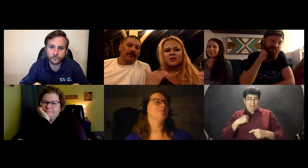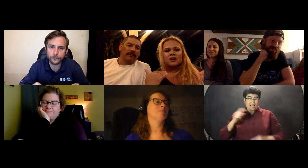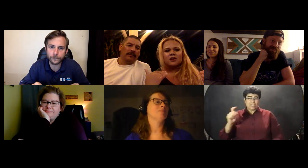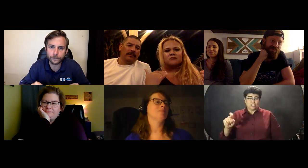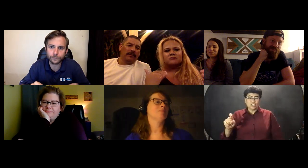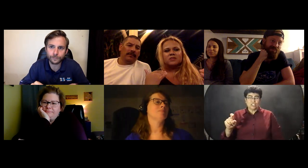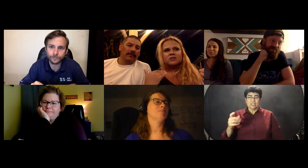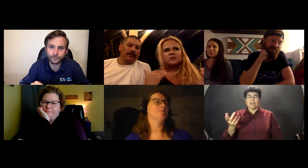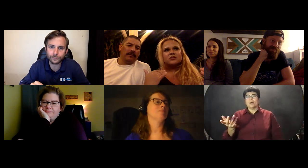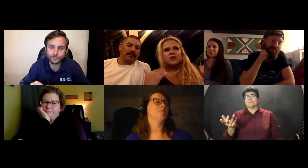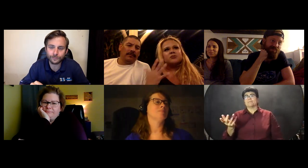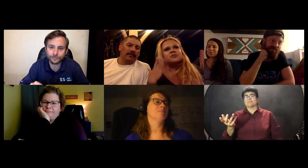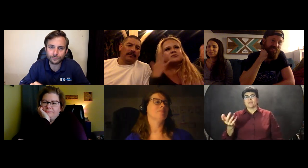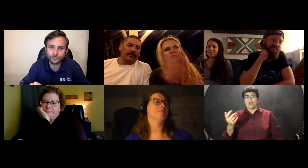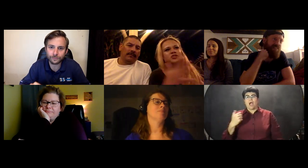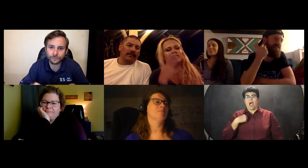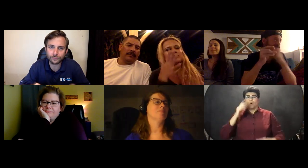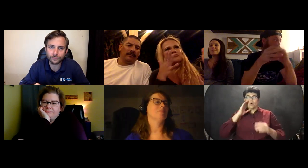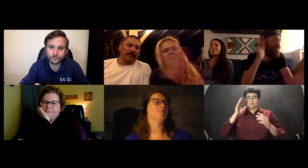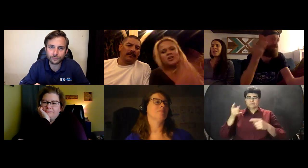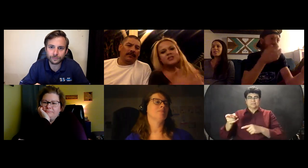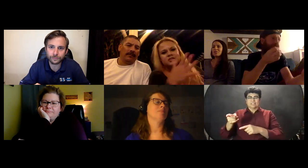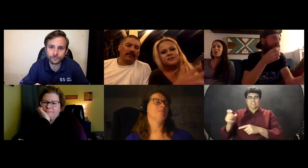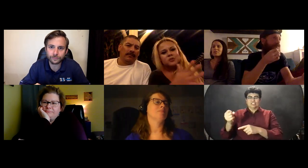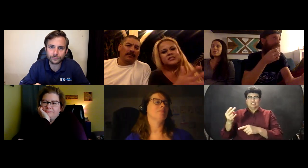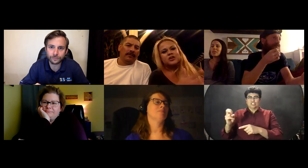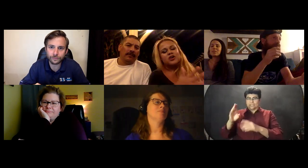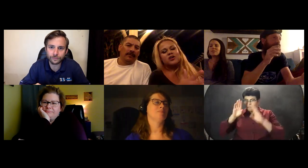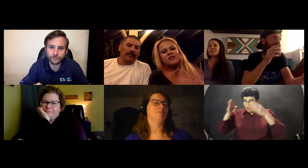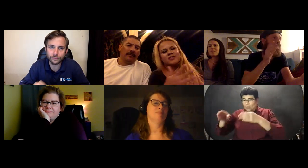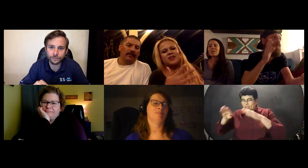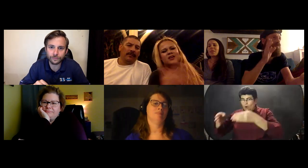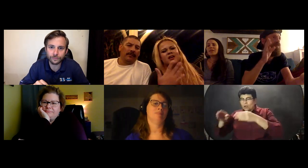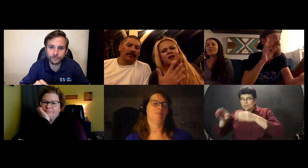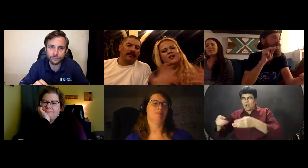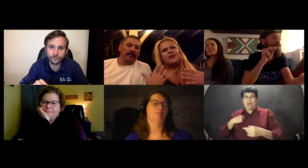um i was she's just constantly focusing